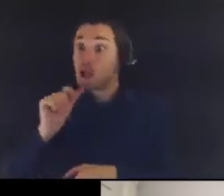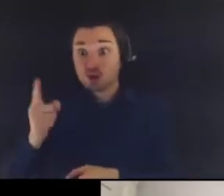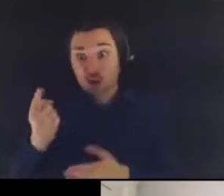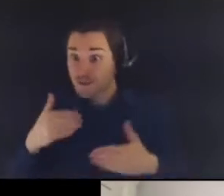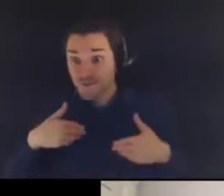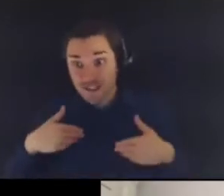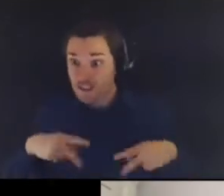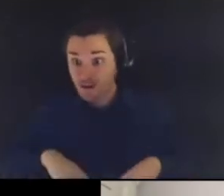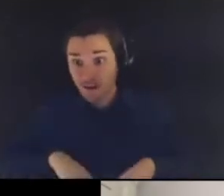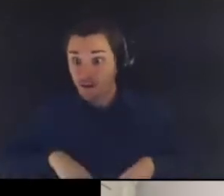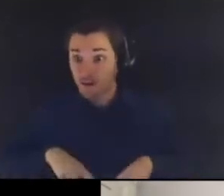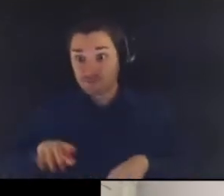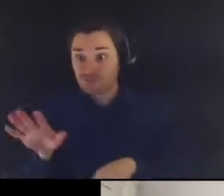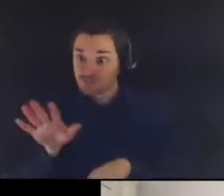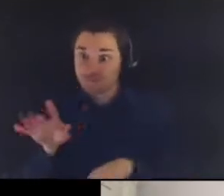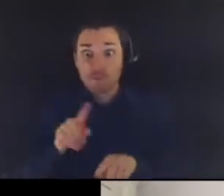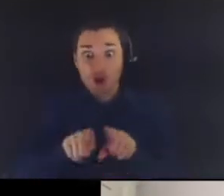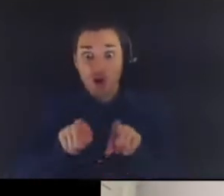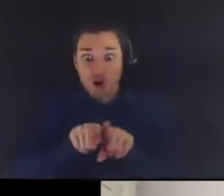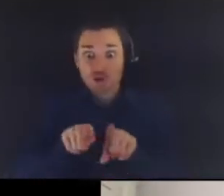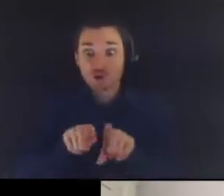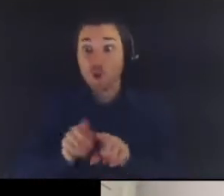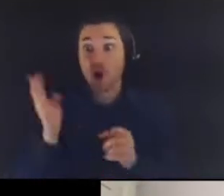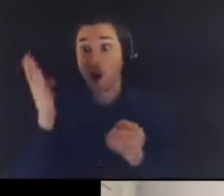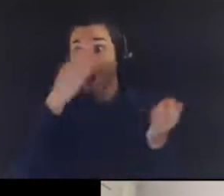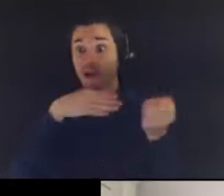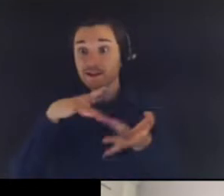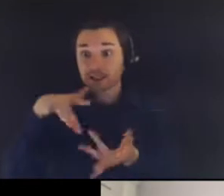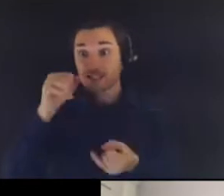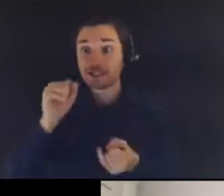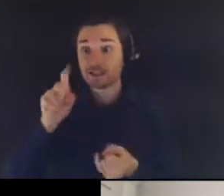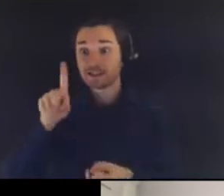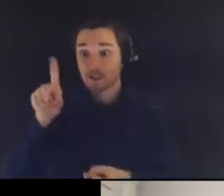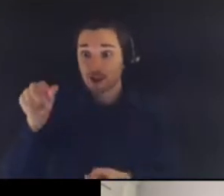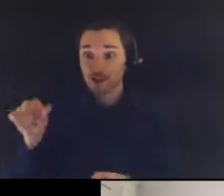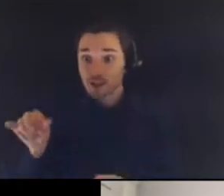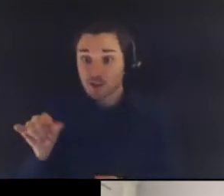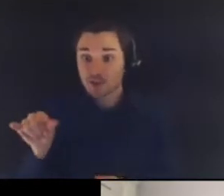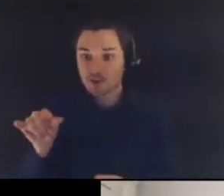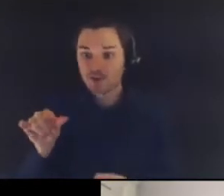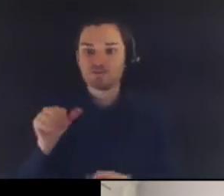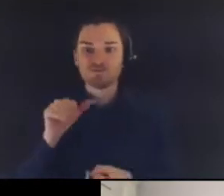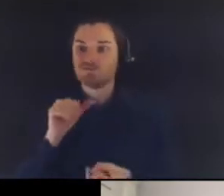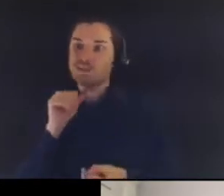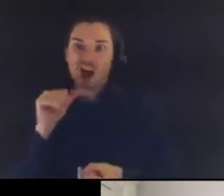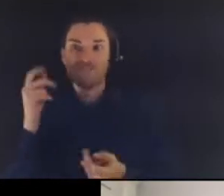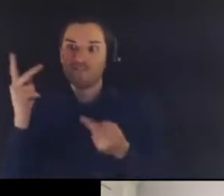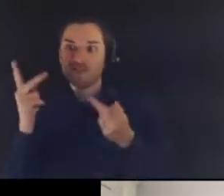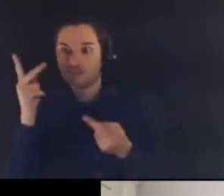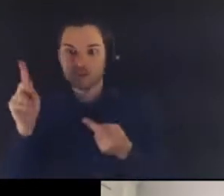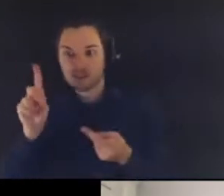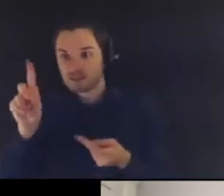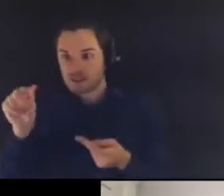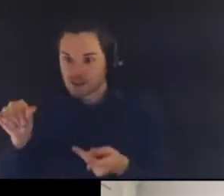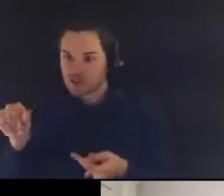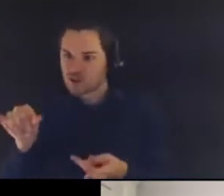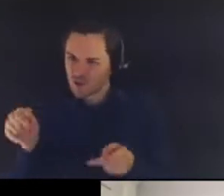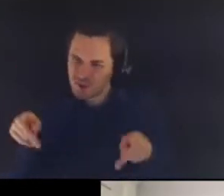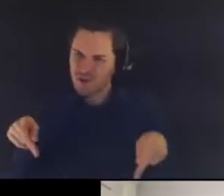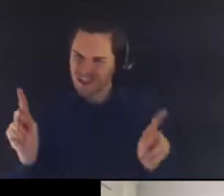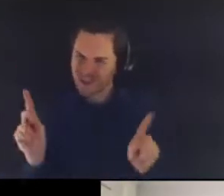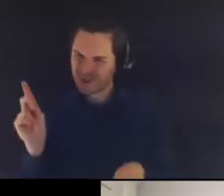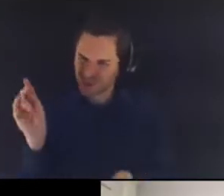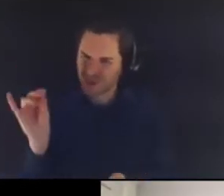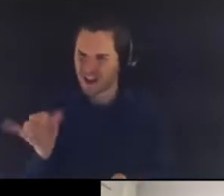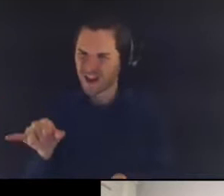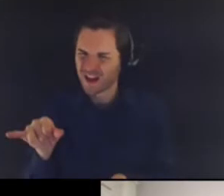or non-visible disabilities. Let s do that. Good, so let s move onto the next question